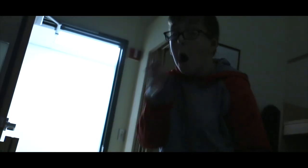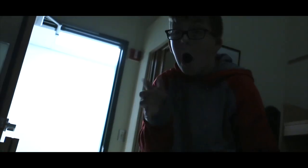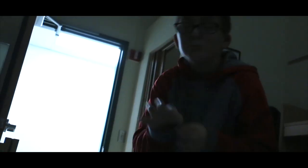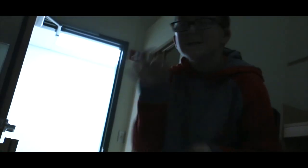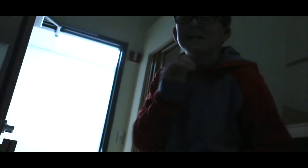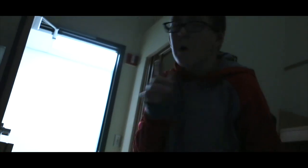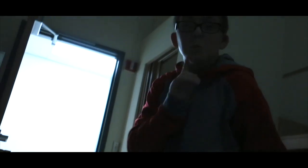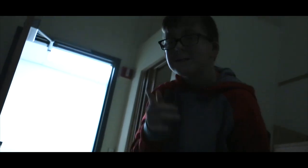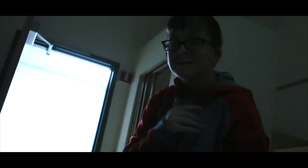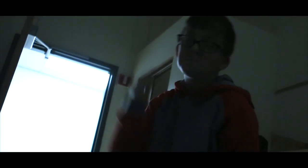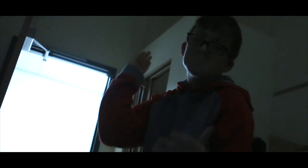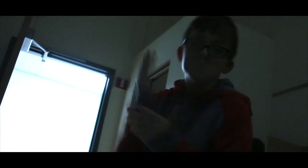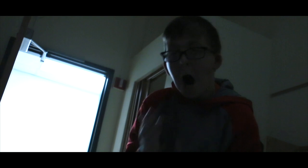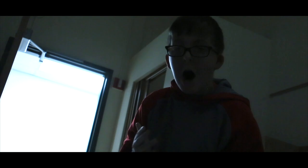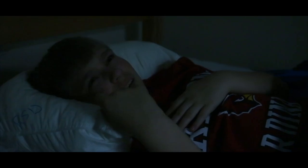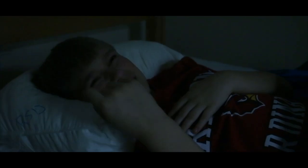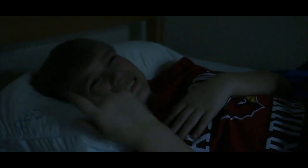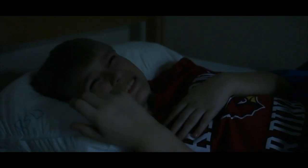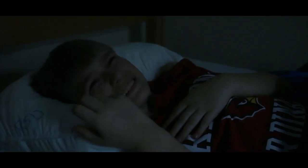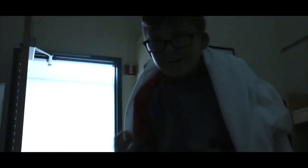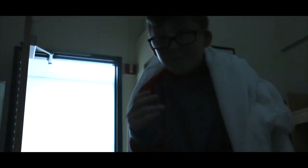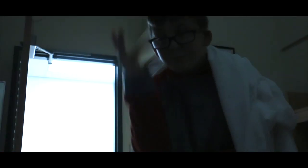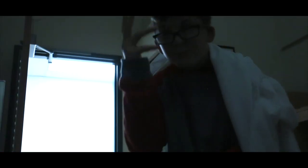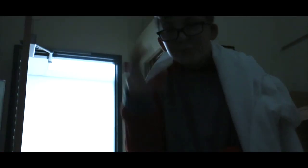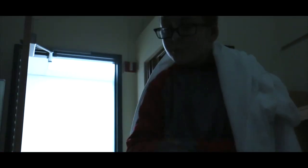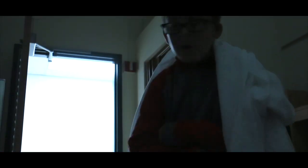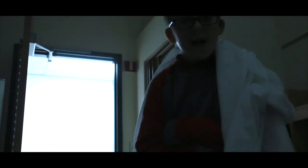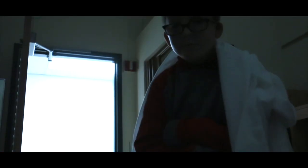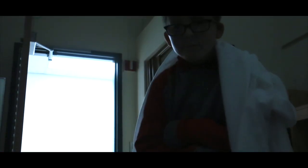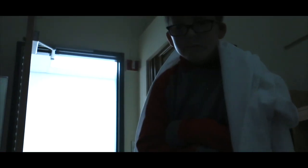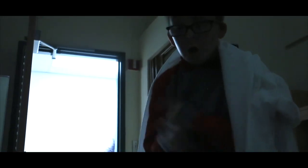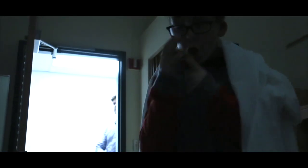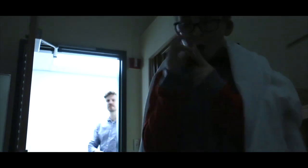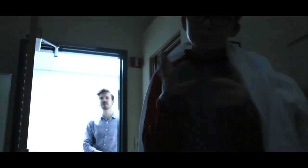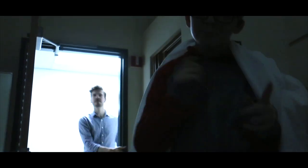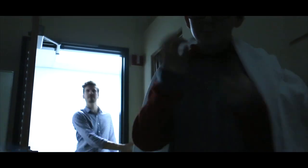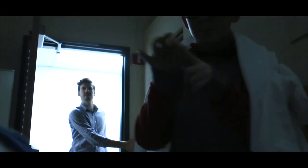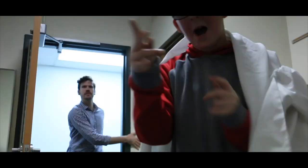Not a ghost! The ghost is not real. I prove to you! What? What's the matter with you? You have been picking on me, so now I am picking on you.